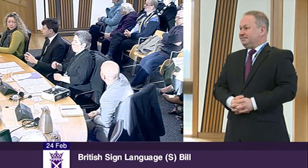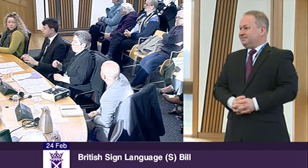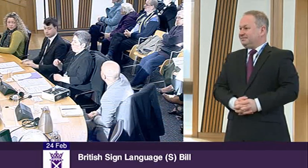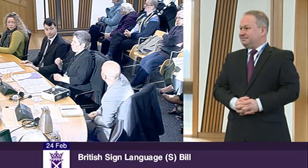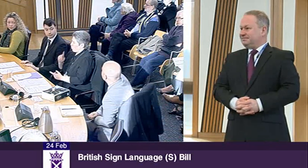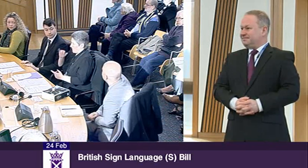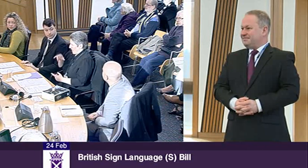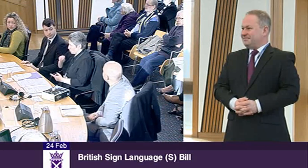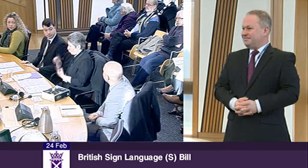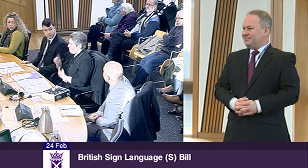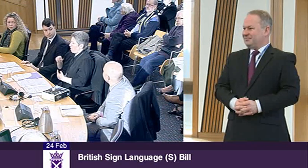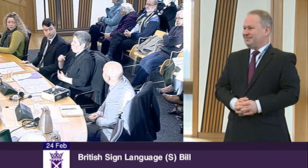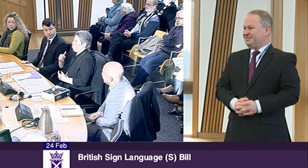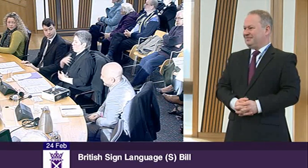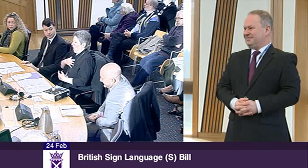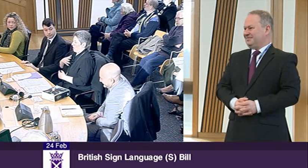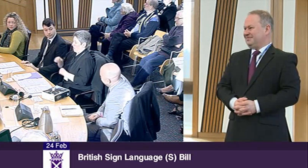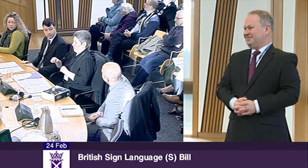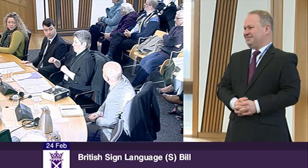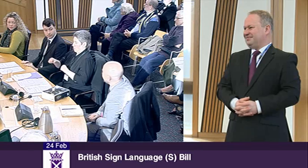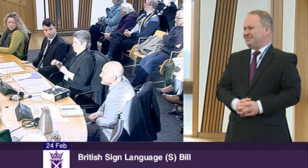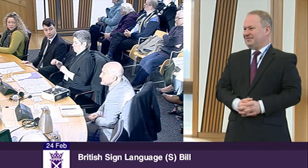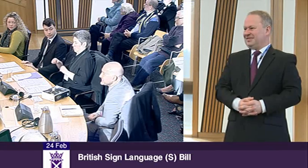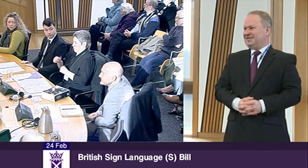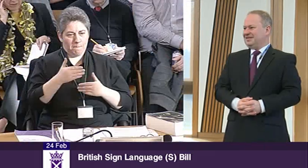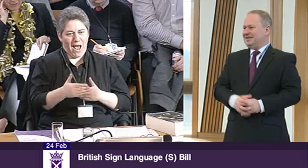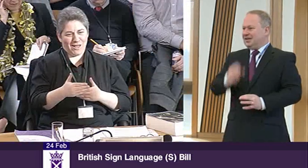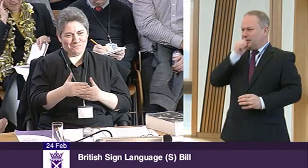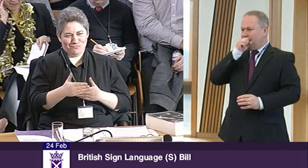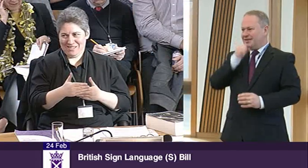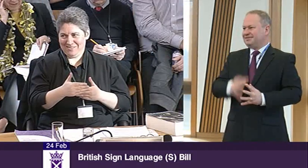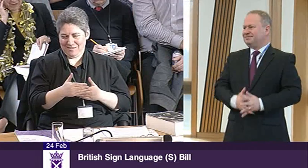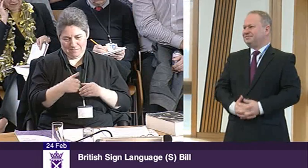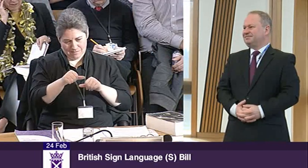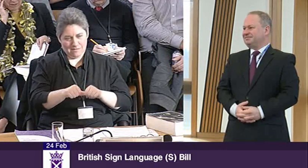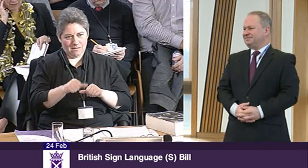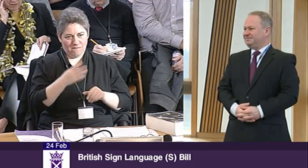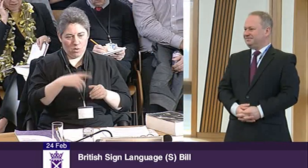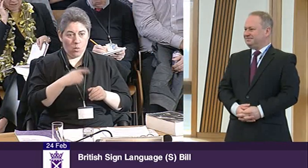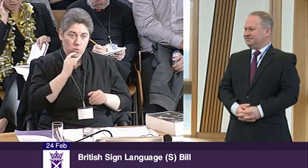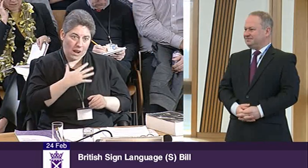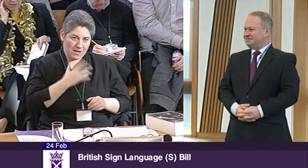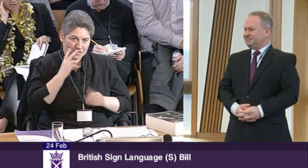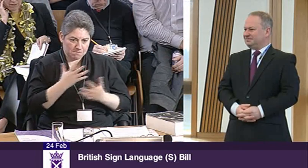Avril Hepner: I do not have a yes or no answer, but I will be brief. We would like to see